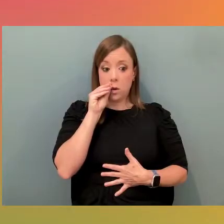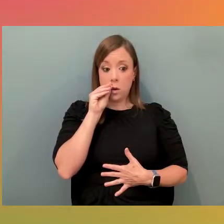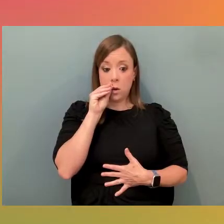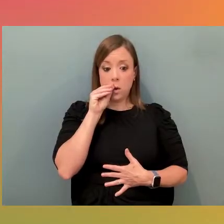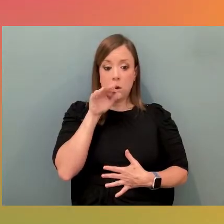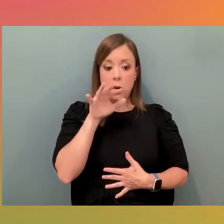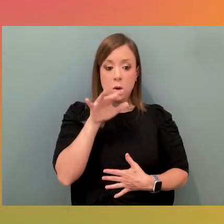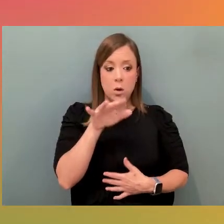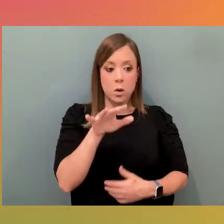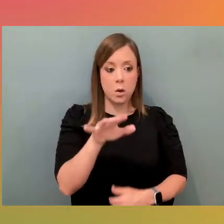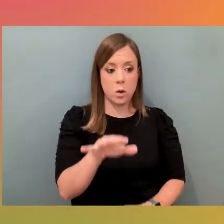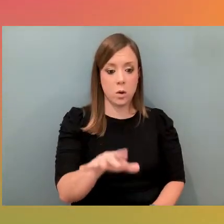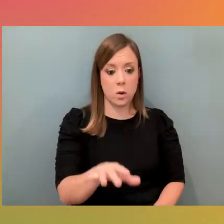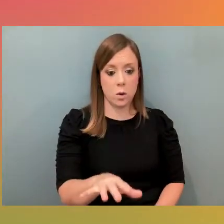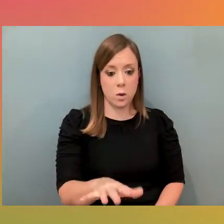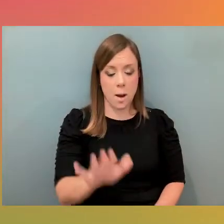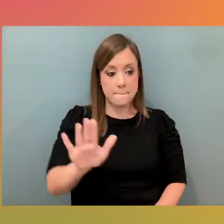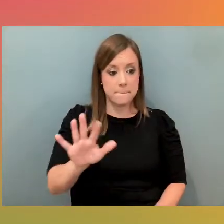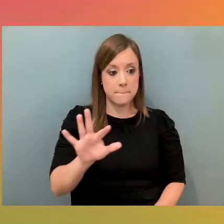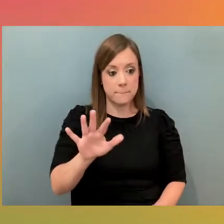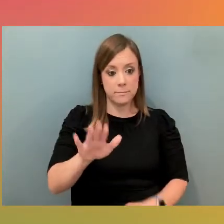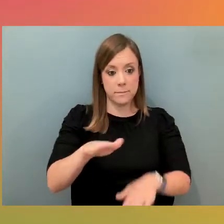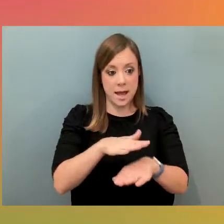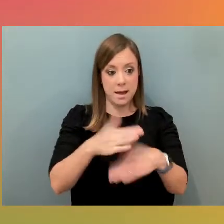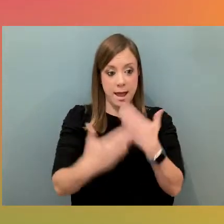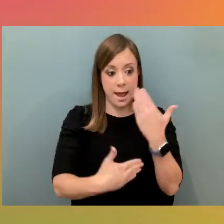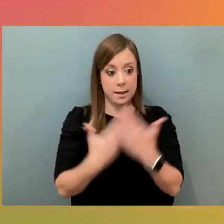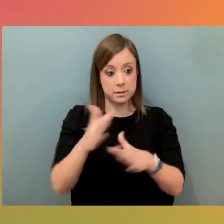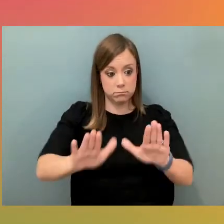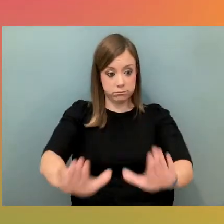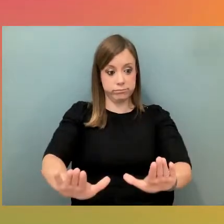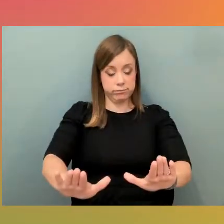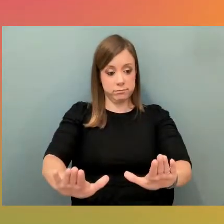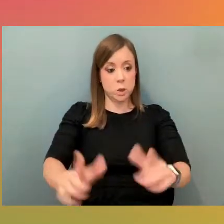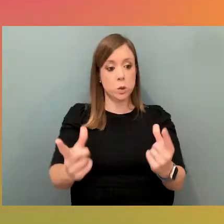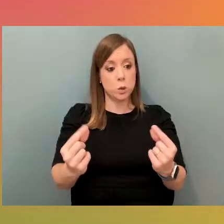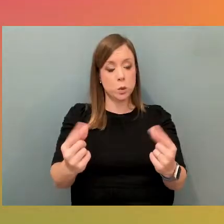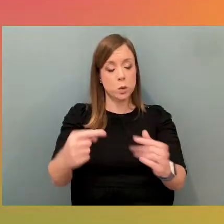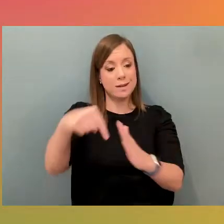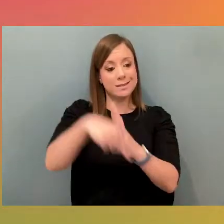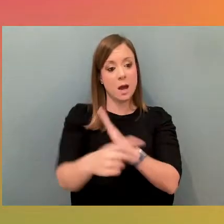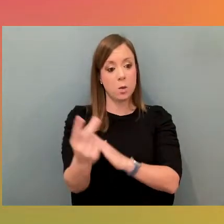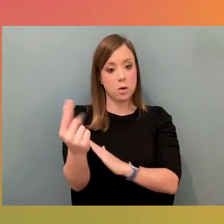TAKE ONE MORE BREATH IN. AND EXHALE.